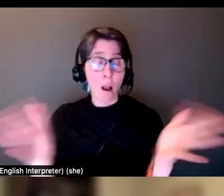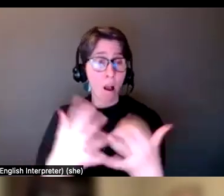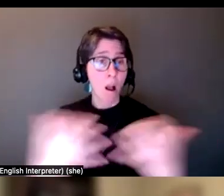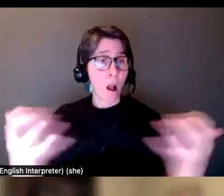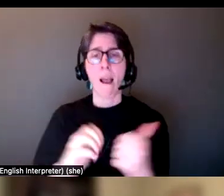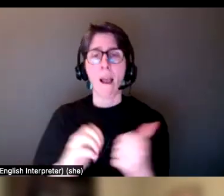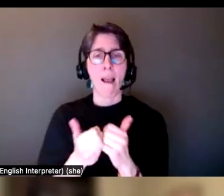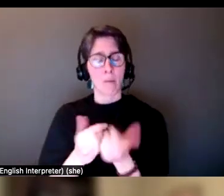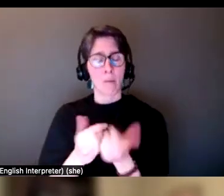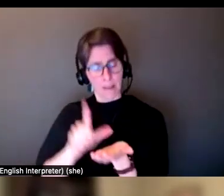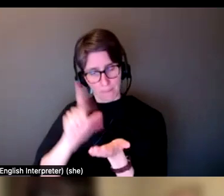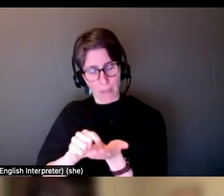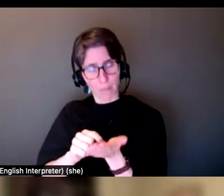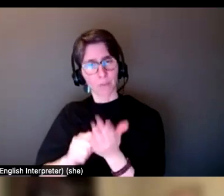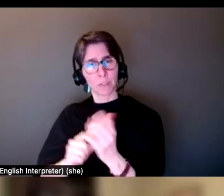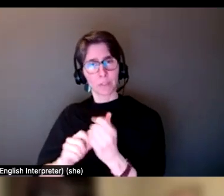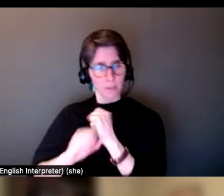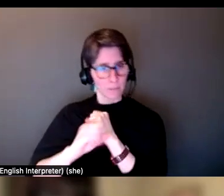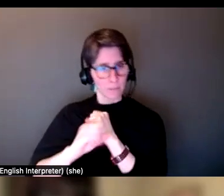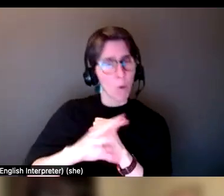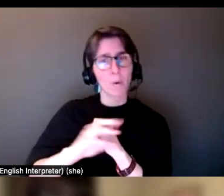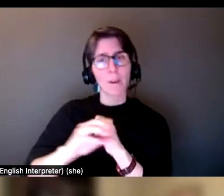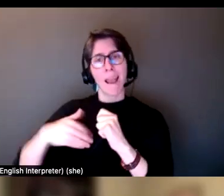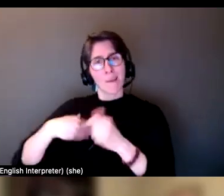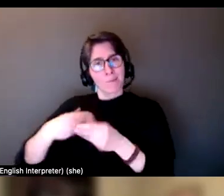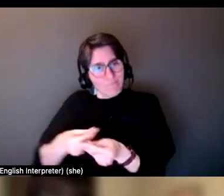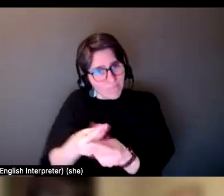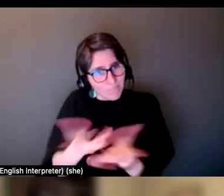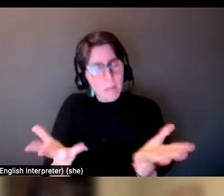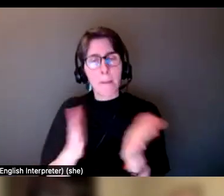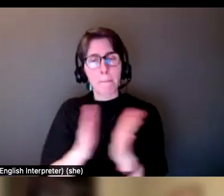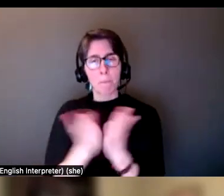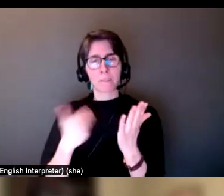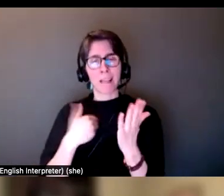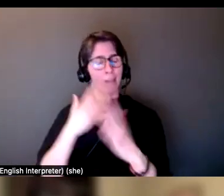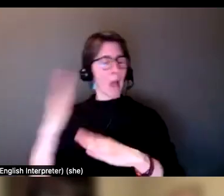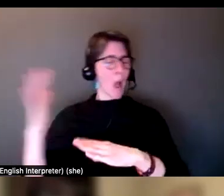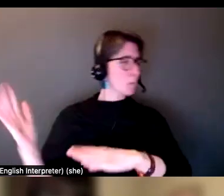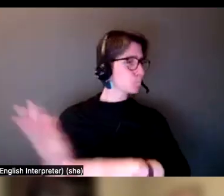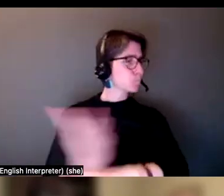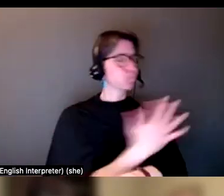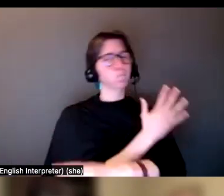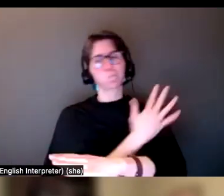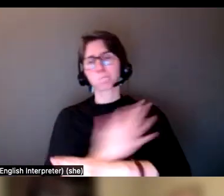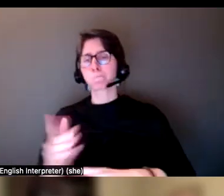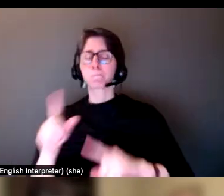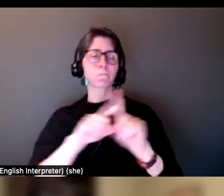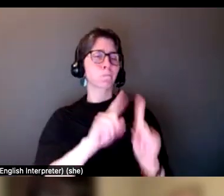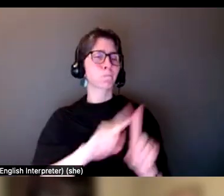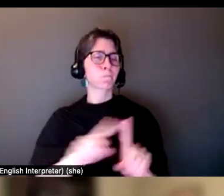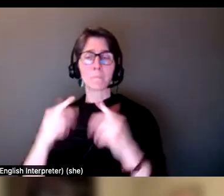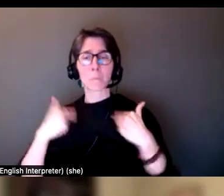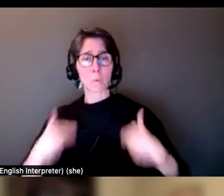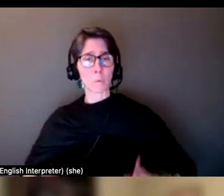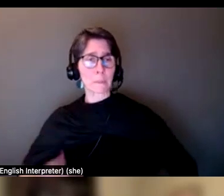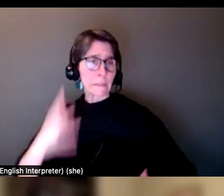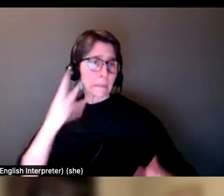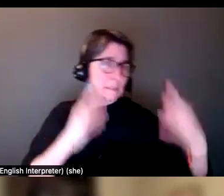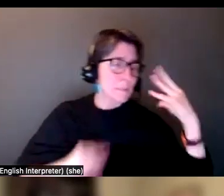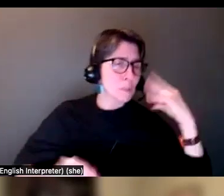and supplying works that represent the wide extent of human experiences and identities in all that